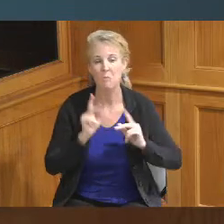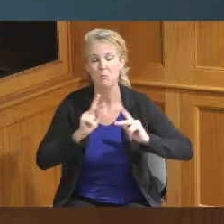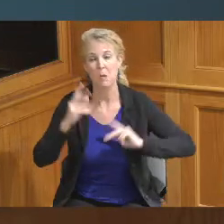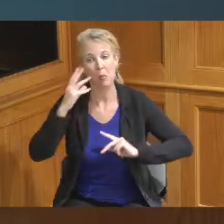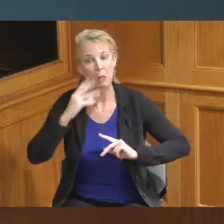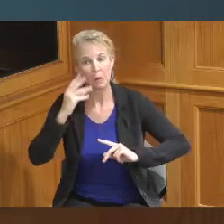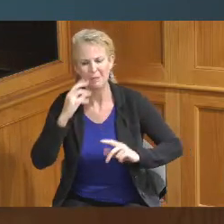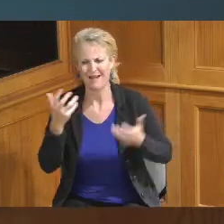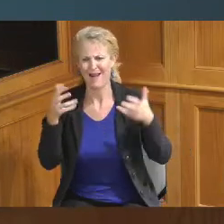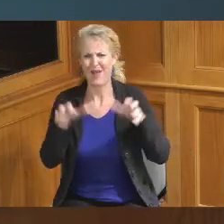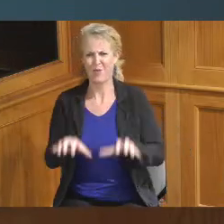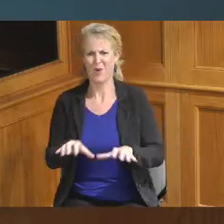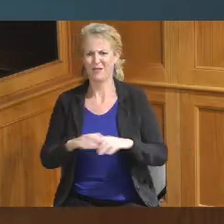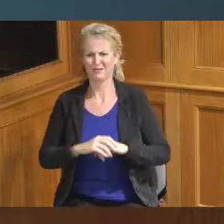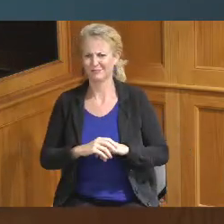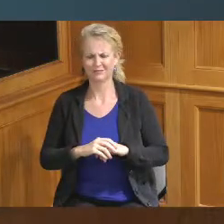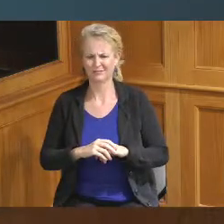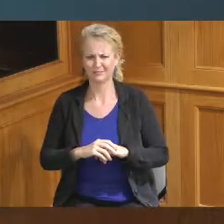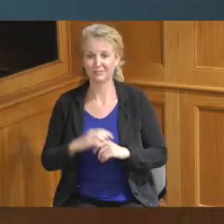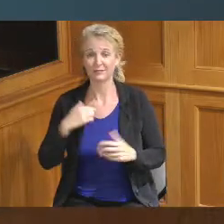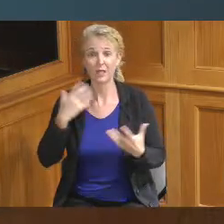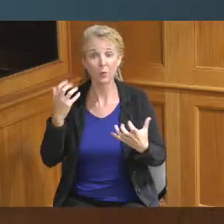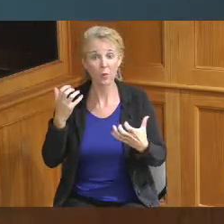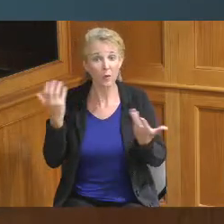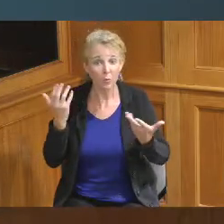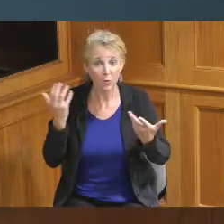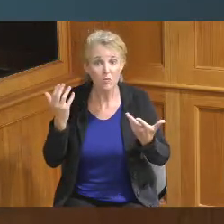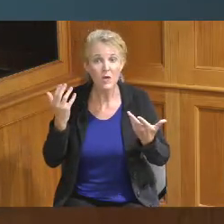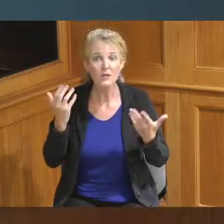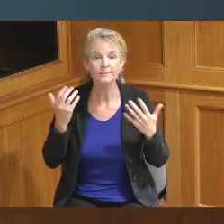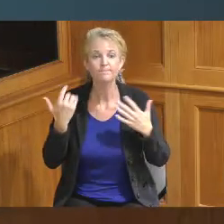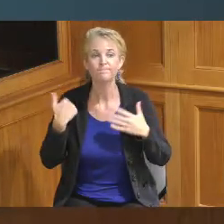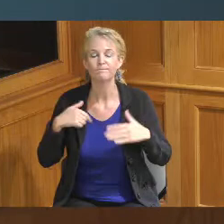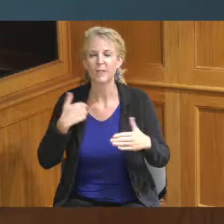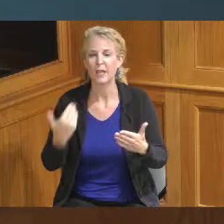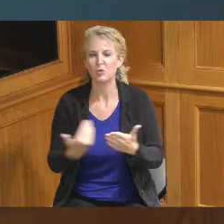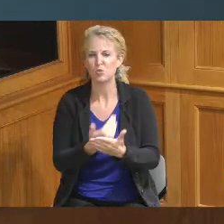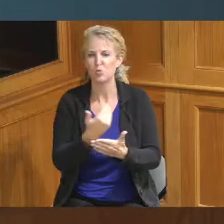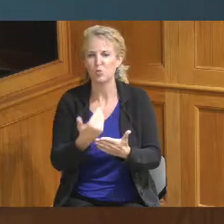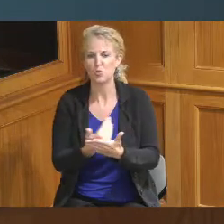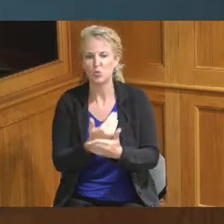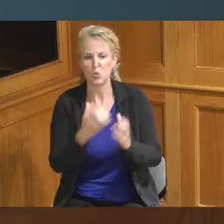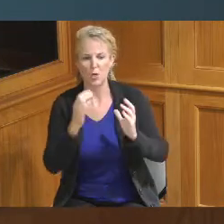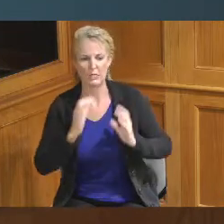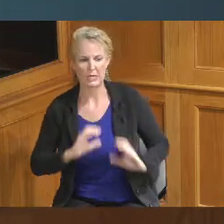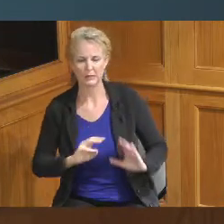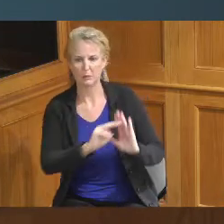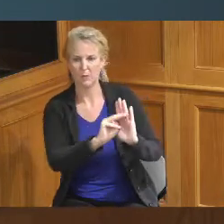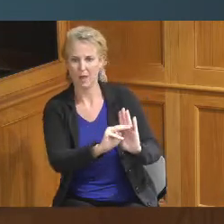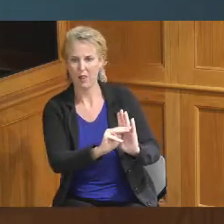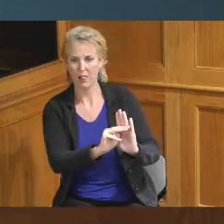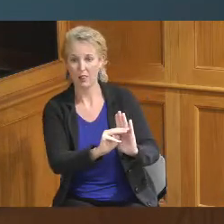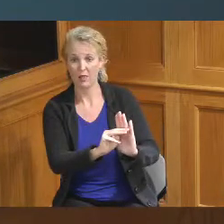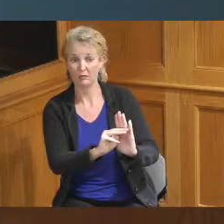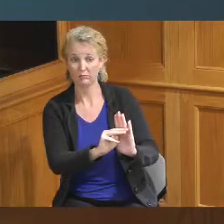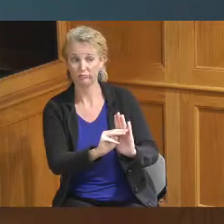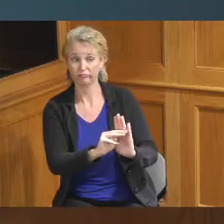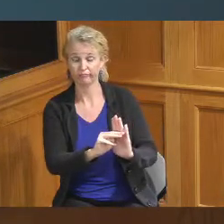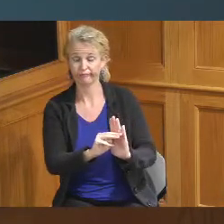don't want to go back to that I want to go to a new customer model these are taxpayers they done